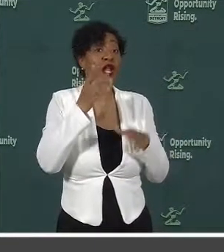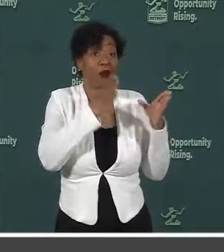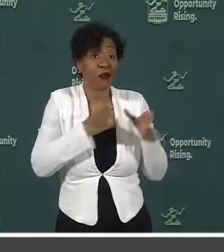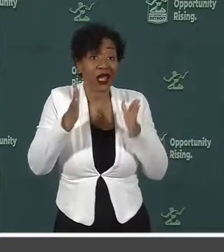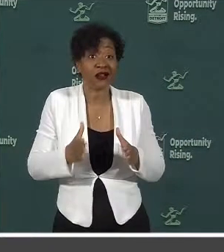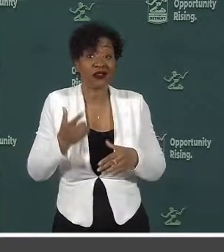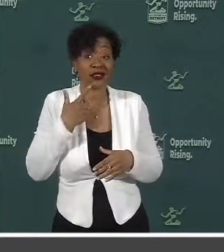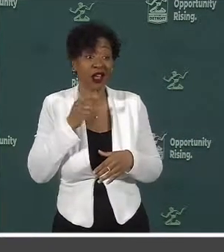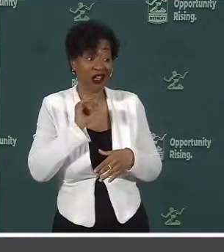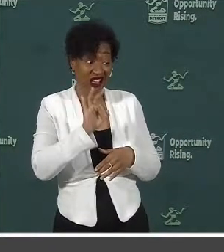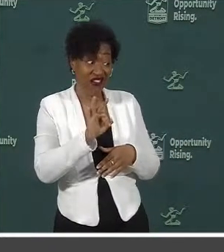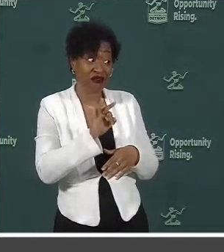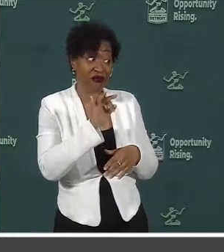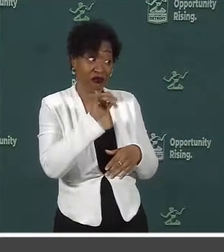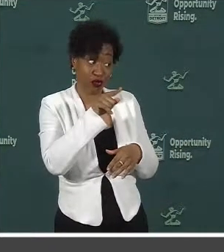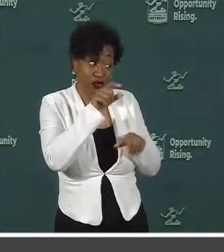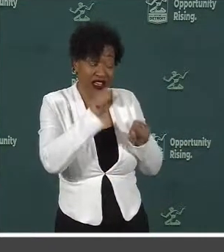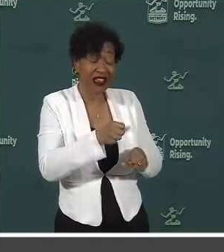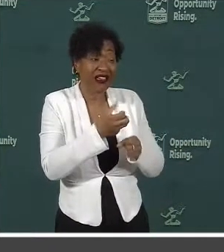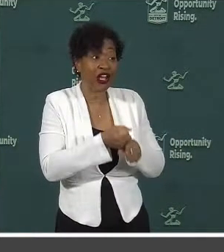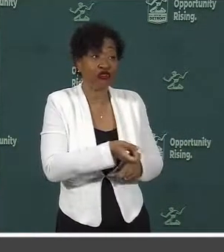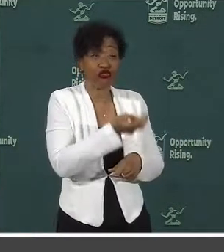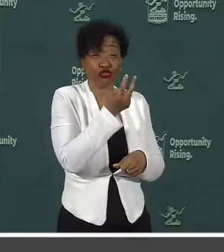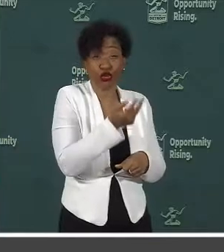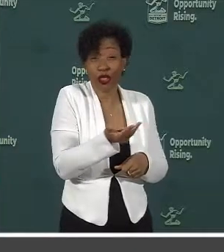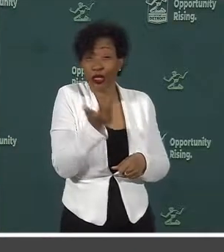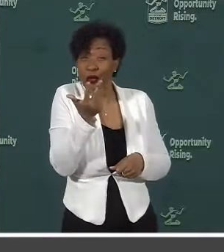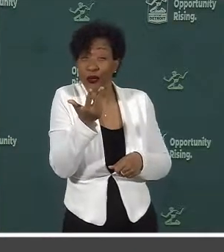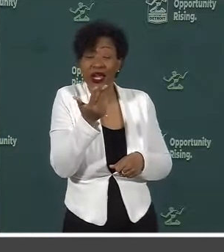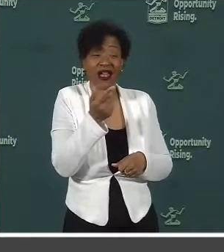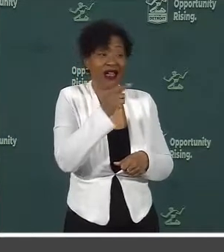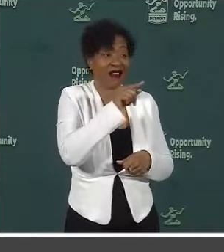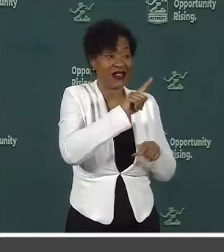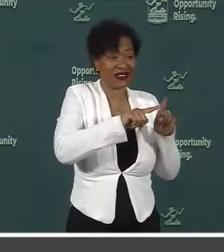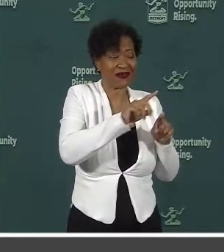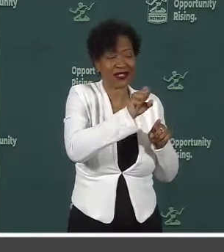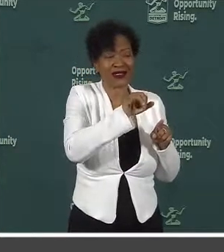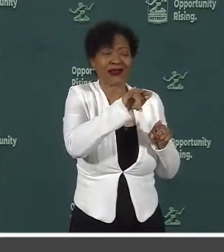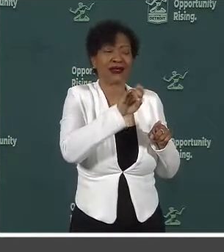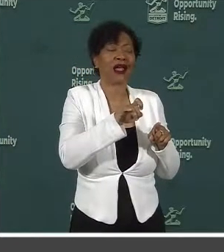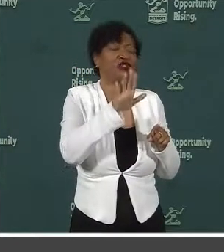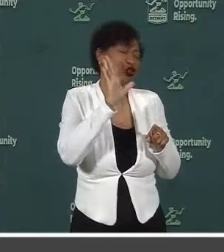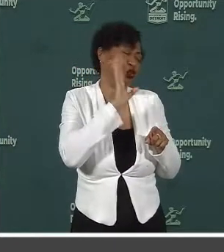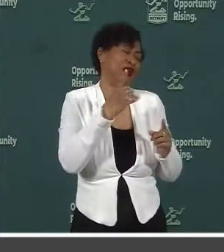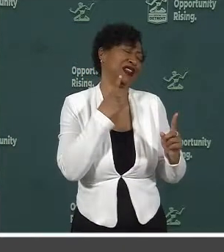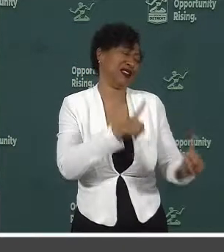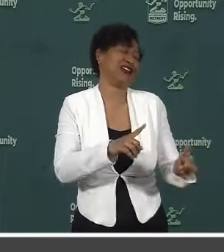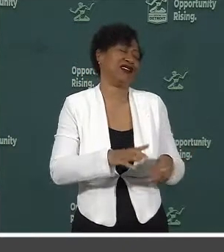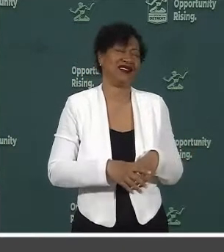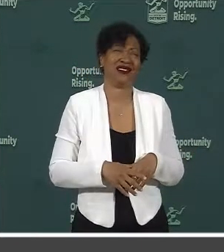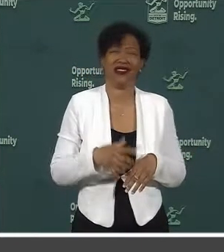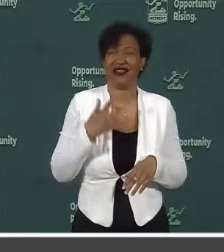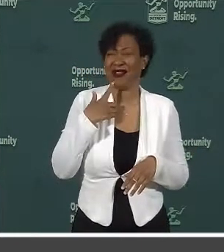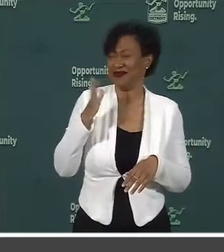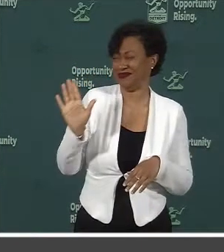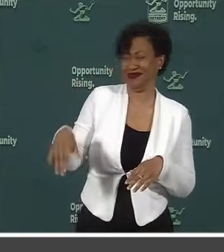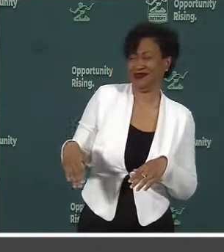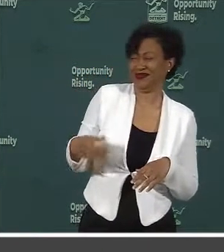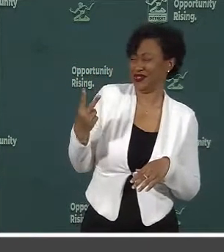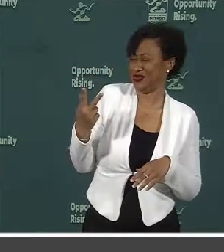THESE SITES DONE WHILE YOU'RE HERE IT'LL BE A REAL SUCCESS I SAID WE DIDN'T COME HERE TO DO TWO OR THREE LET'S SEE IF WE